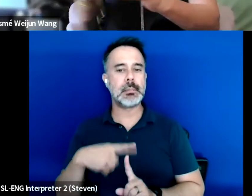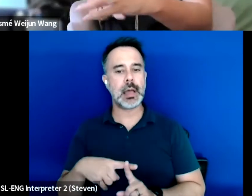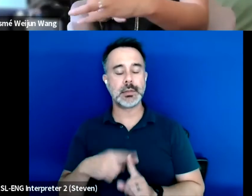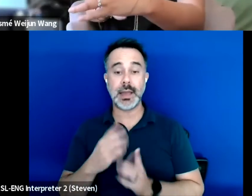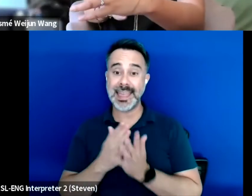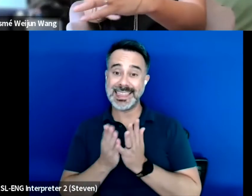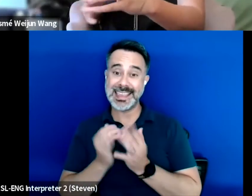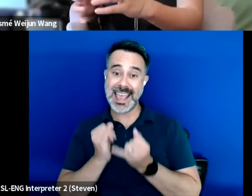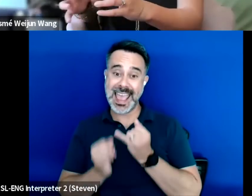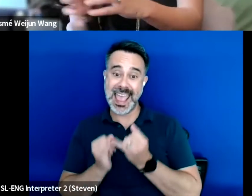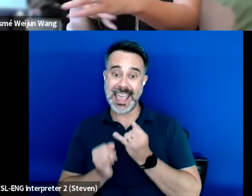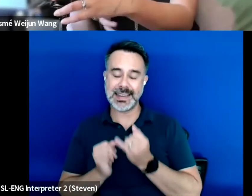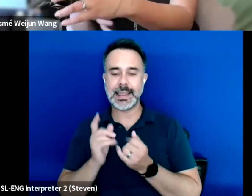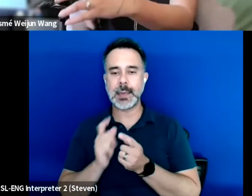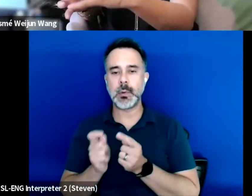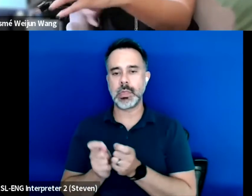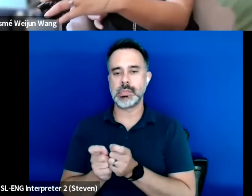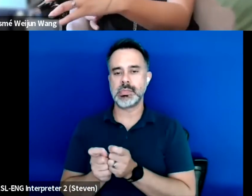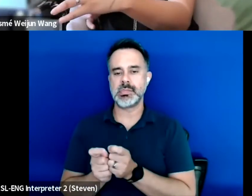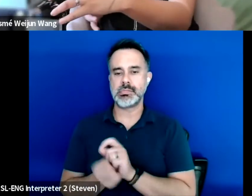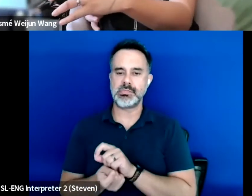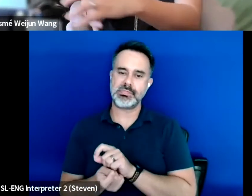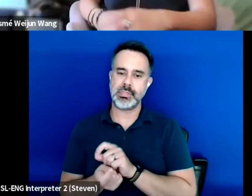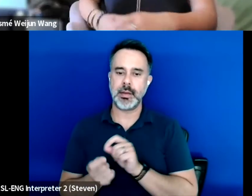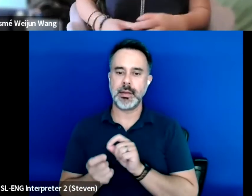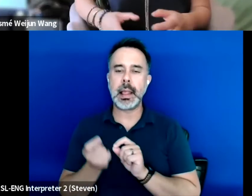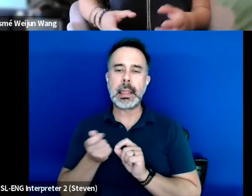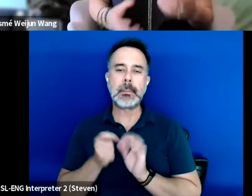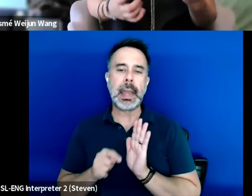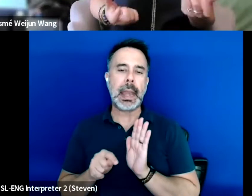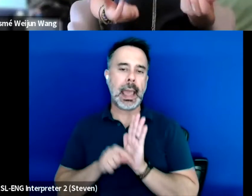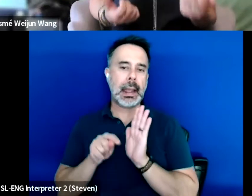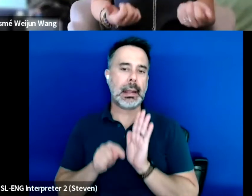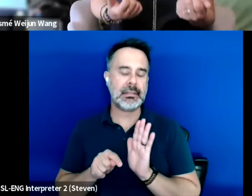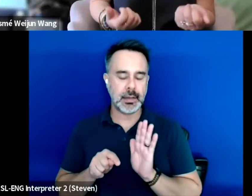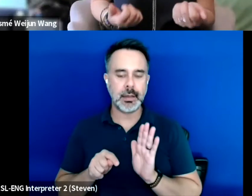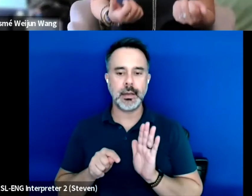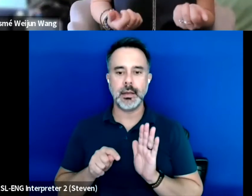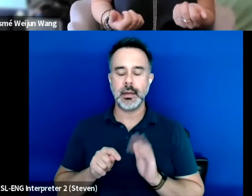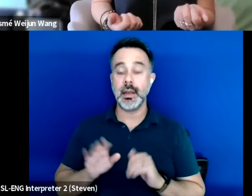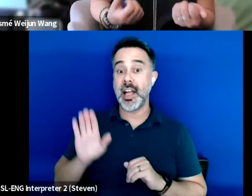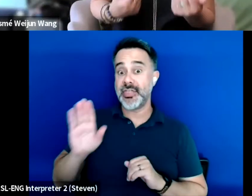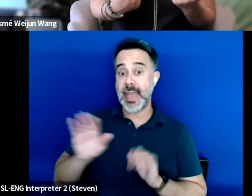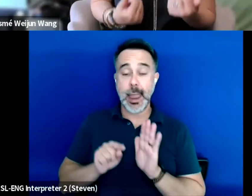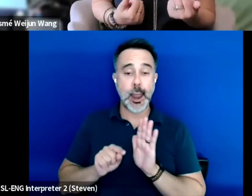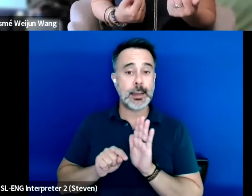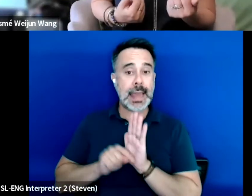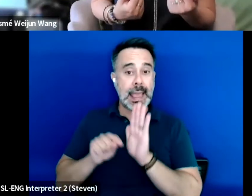but former working for NPR, can you talk a little, or can you both kind of talk,